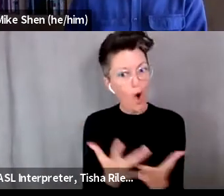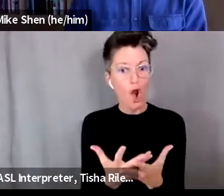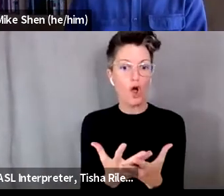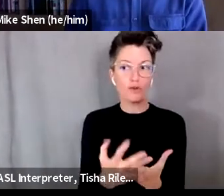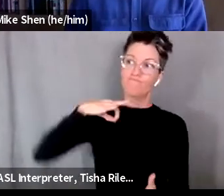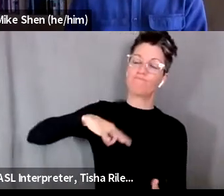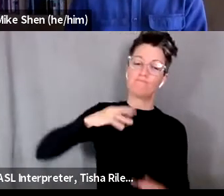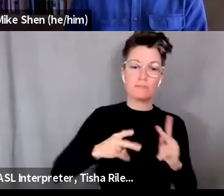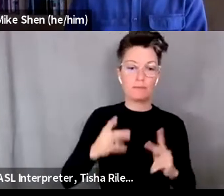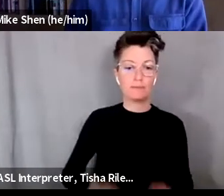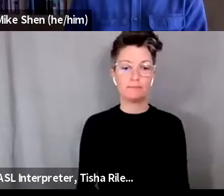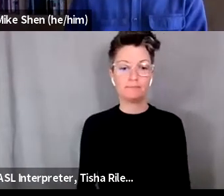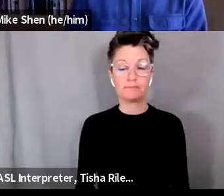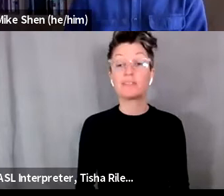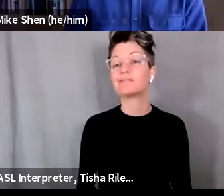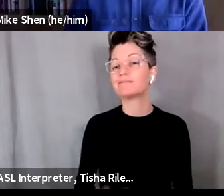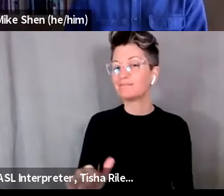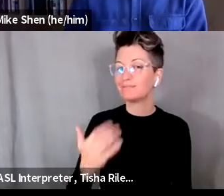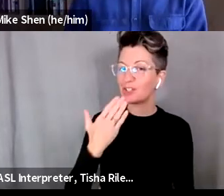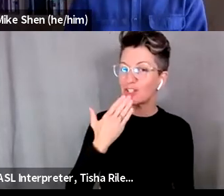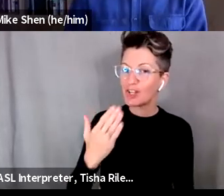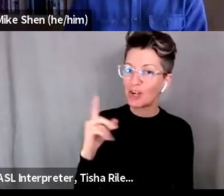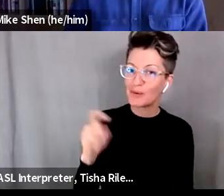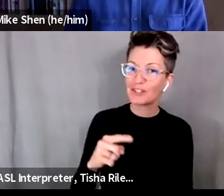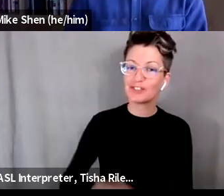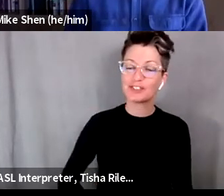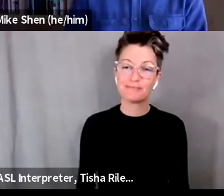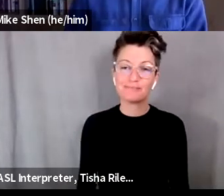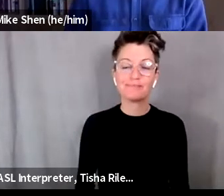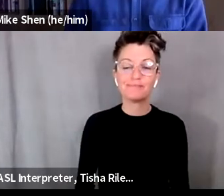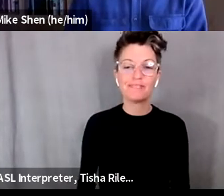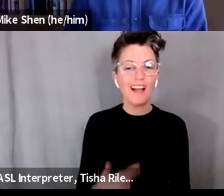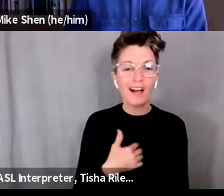Yeah, it's such a great question, and I, I love hearing just the team talk about it because I feel like